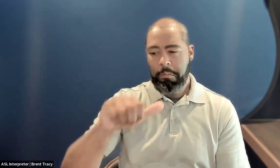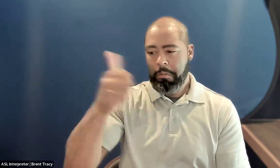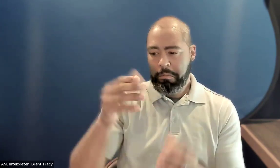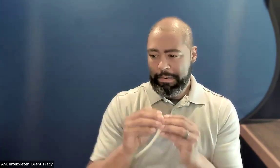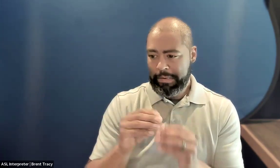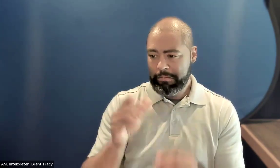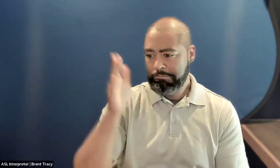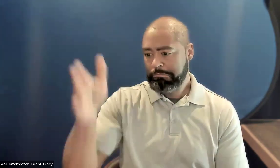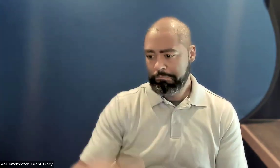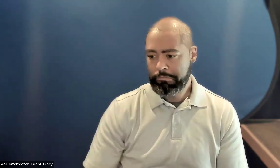Next slide.